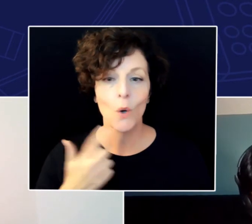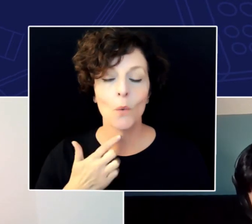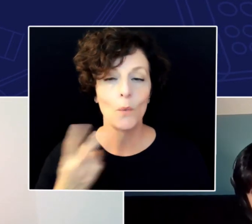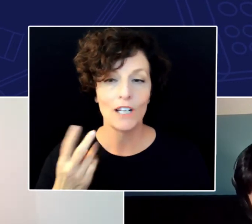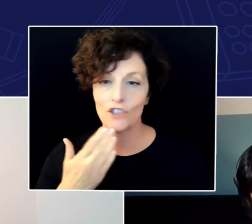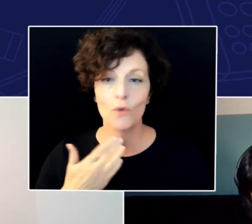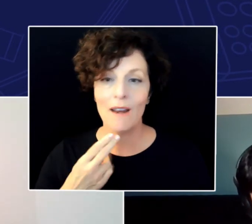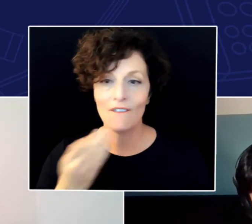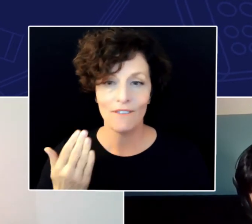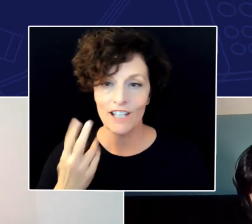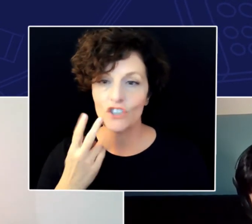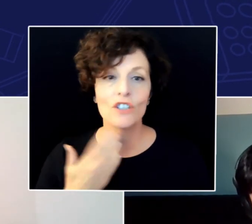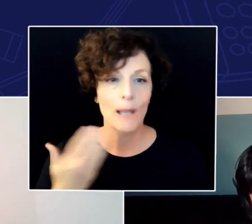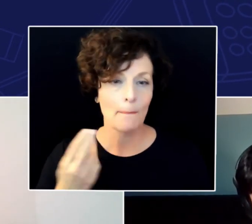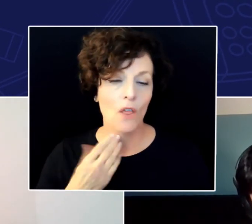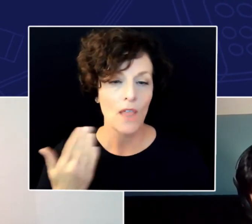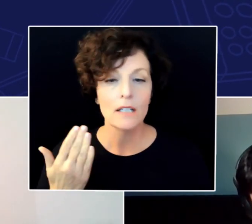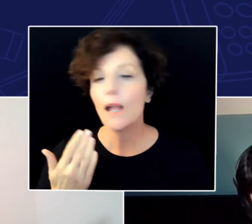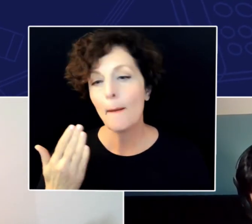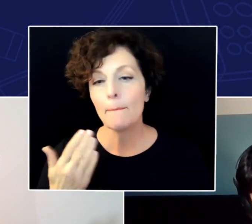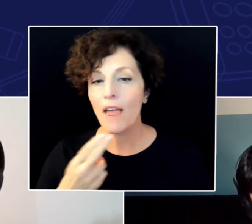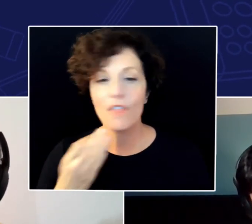you're willing to invest your time on that.